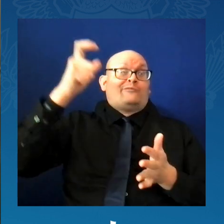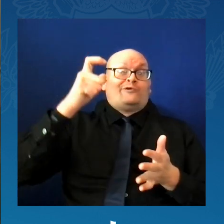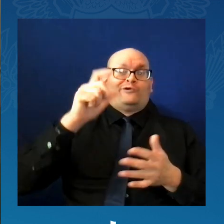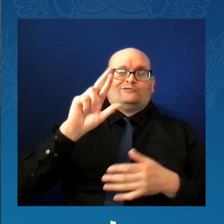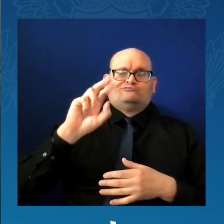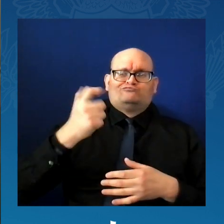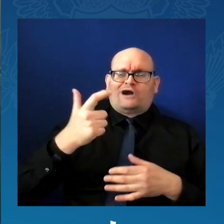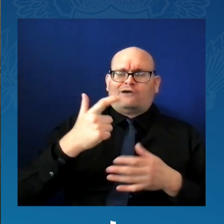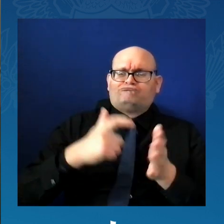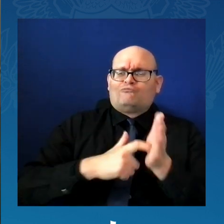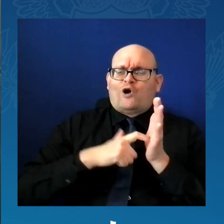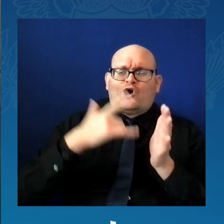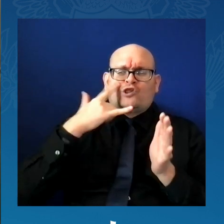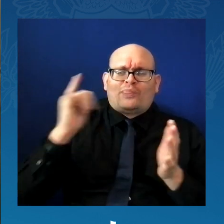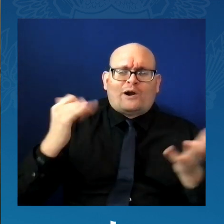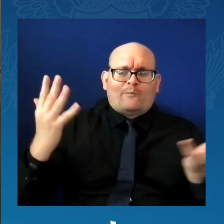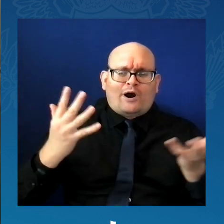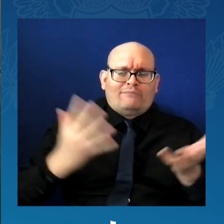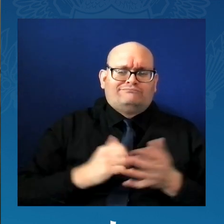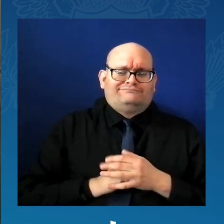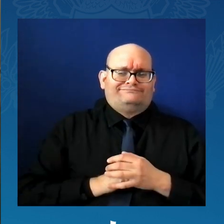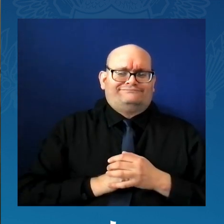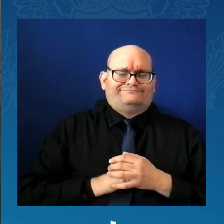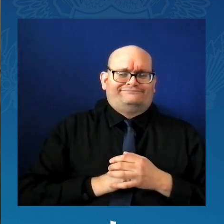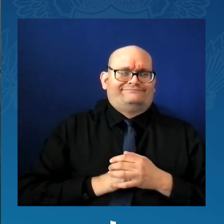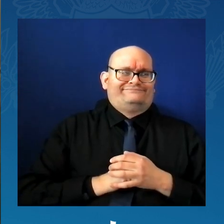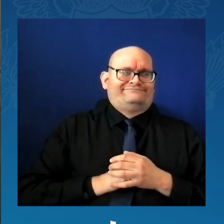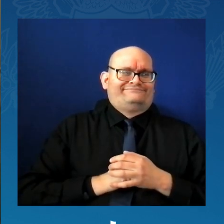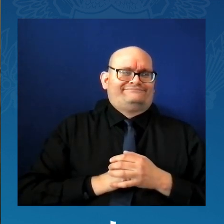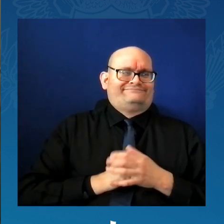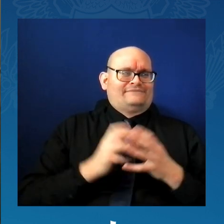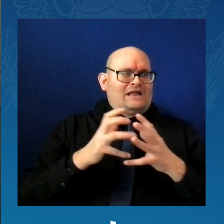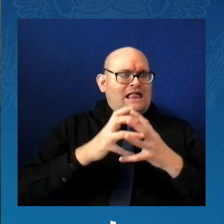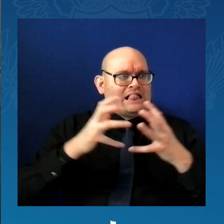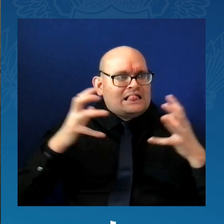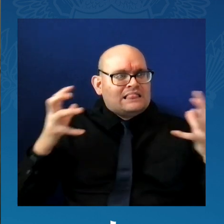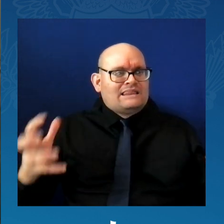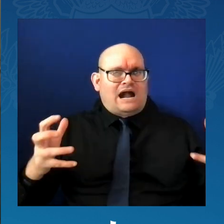There's going to be a lot of harvesting of helium three that's on the surface of the moon.